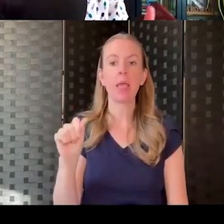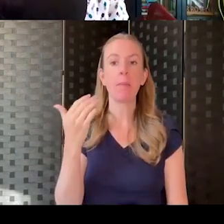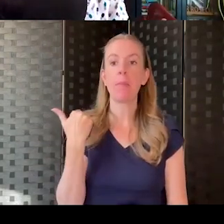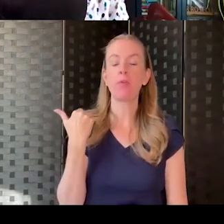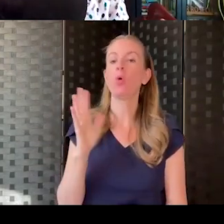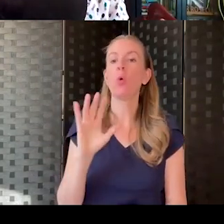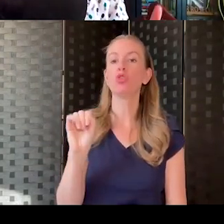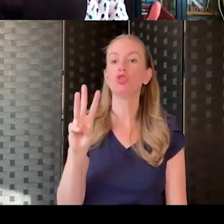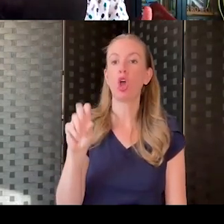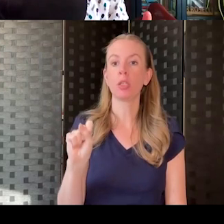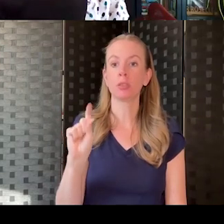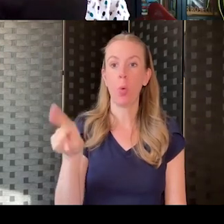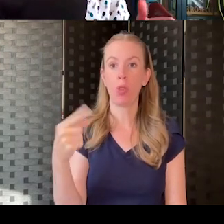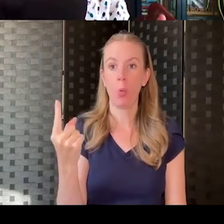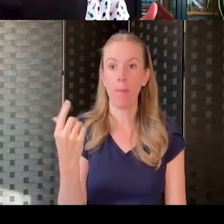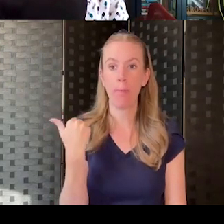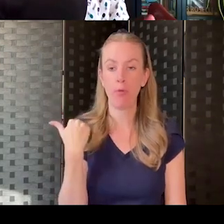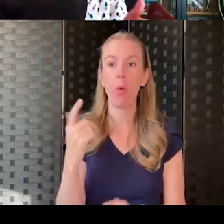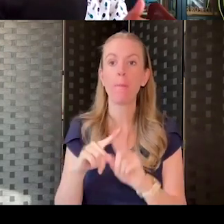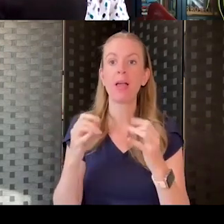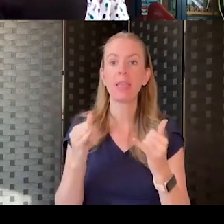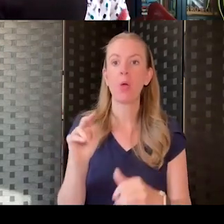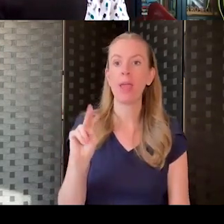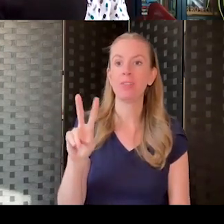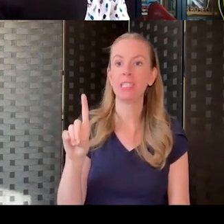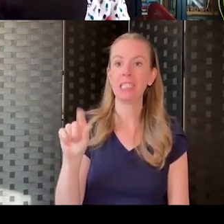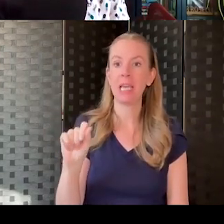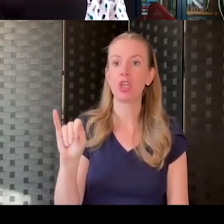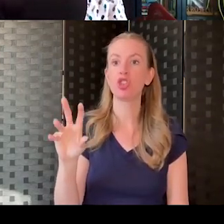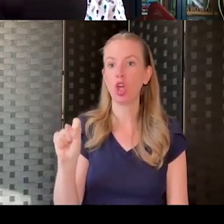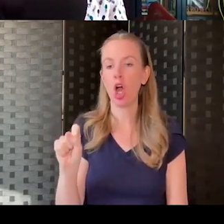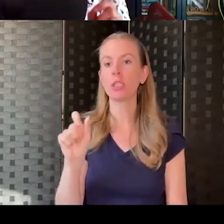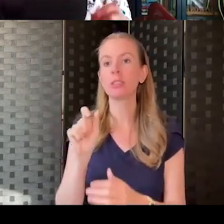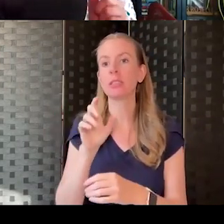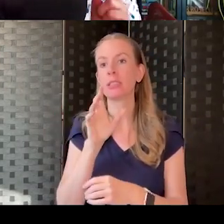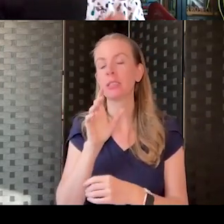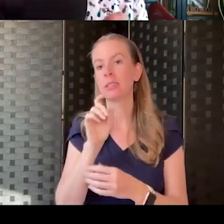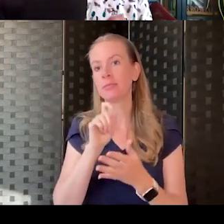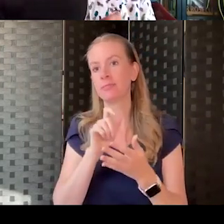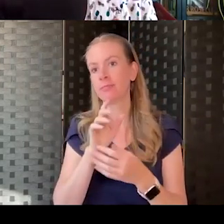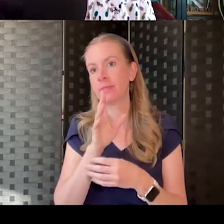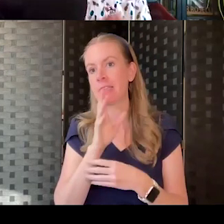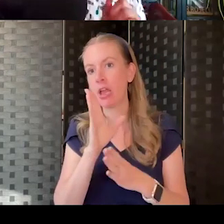JAWS used to be the only one -- wow. By now NVDA, JAWS, narrator, and voice over on iPad OS -- I